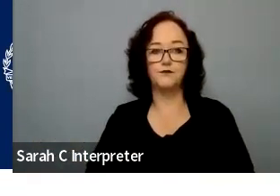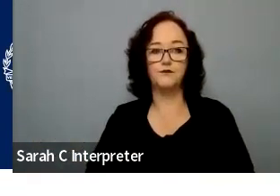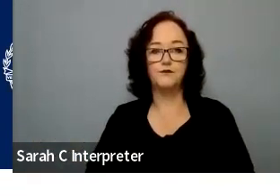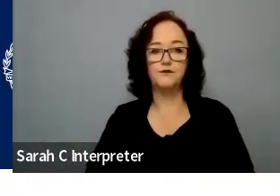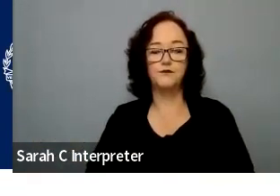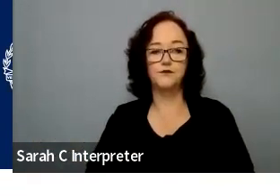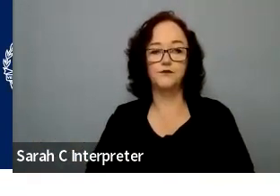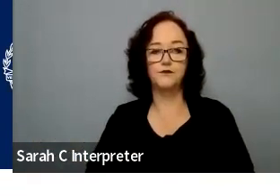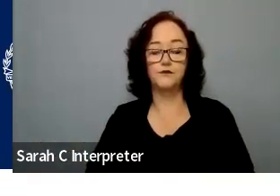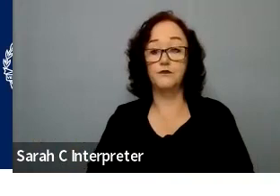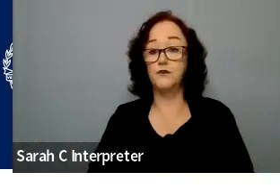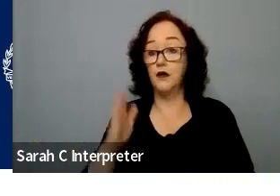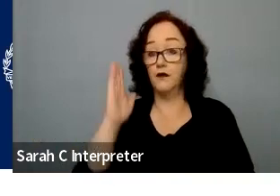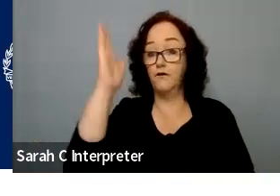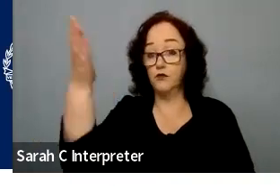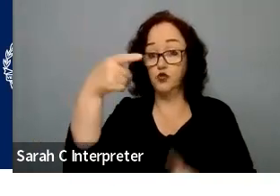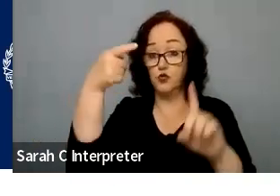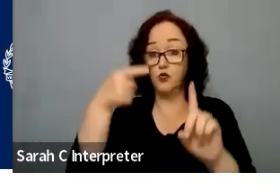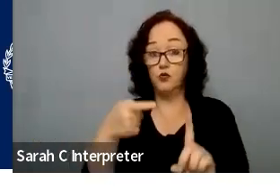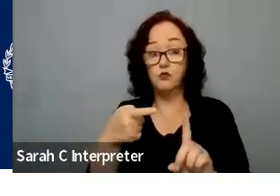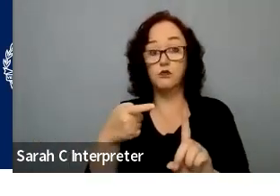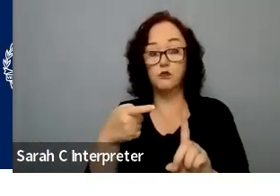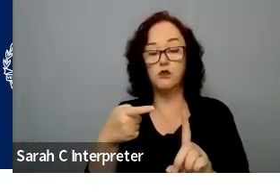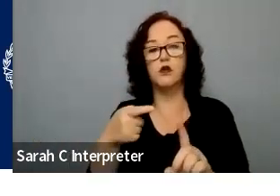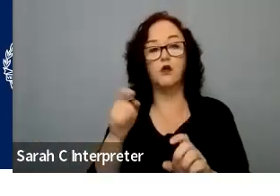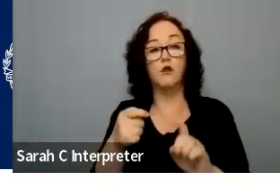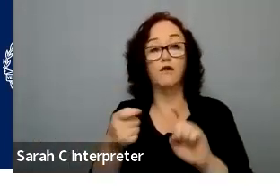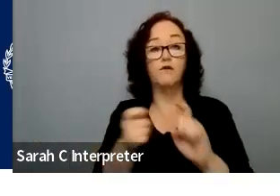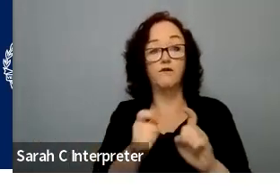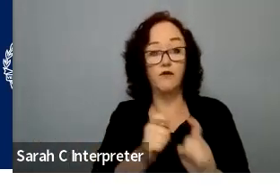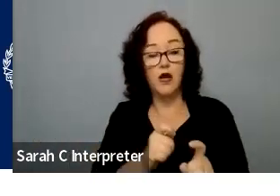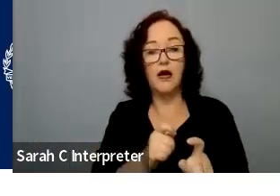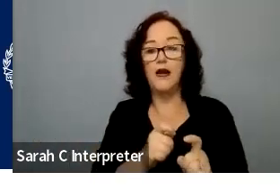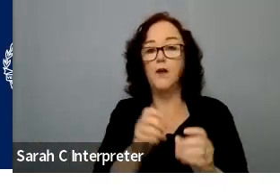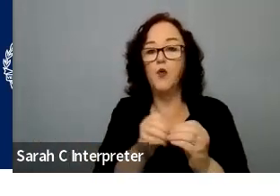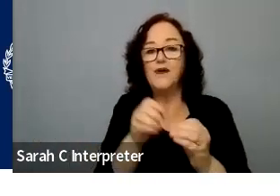Our future goals are to refine and simplify the simulation, and the procedures going forward